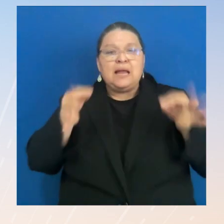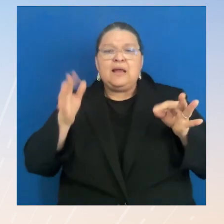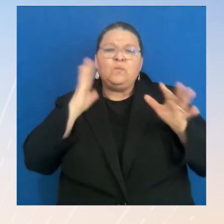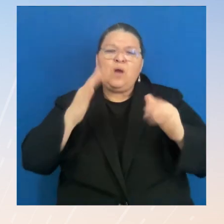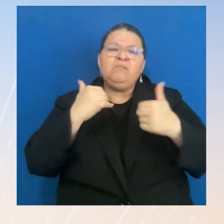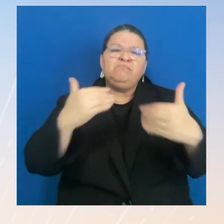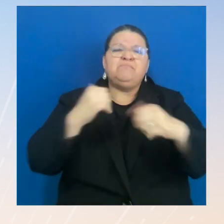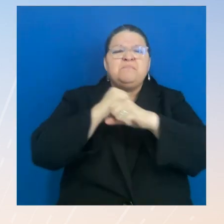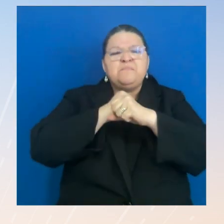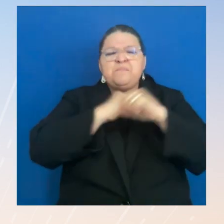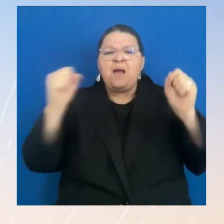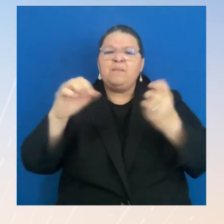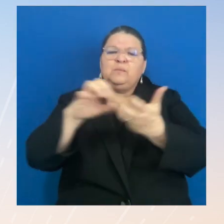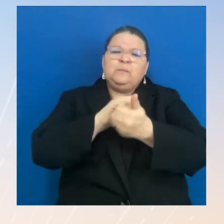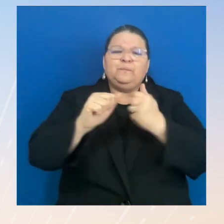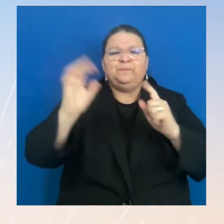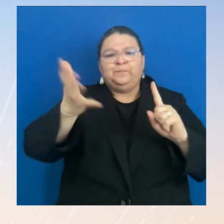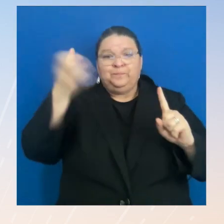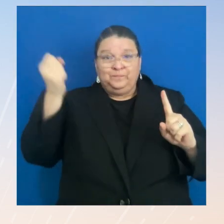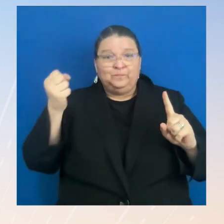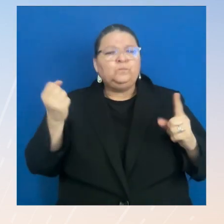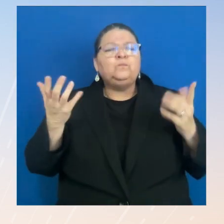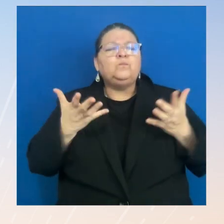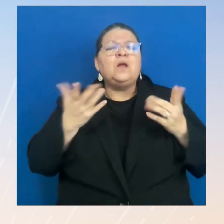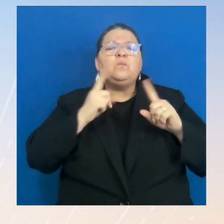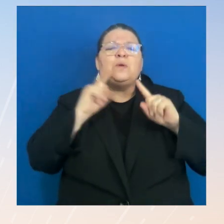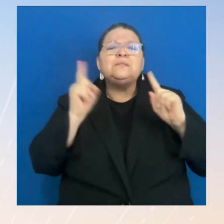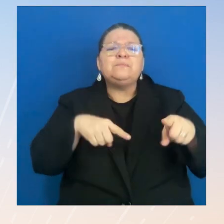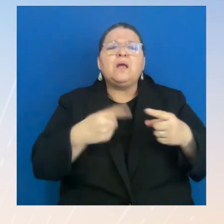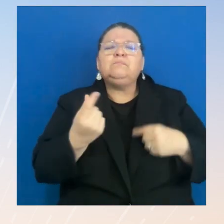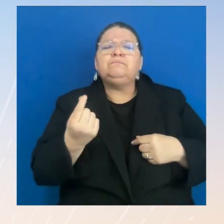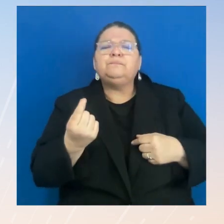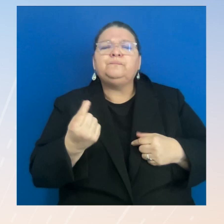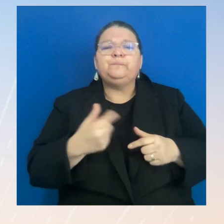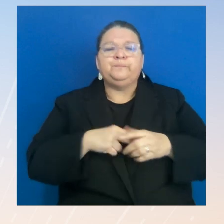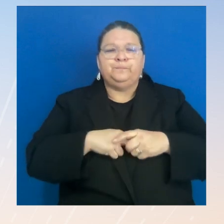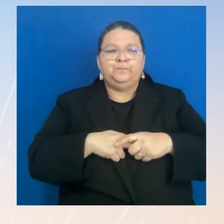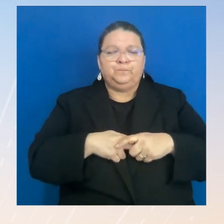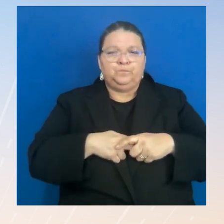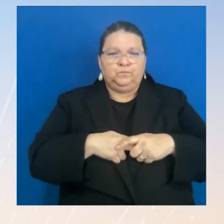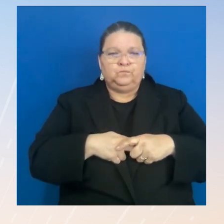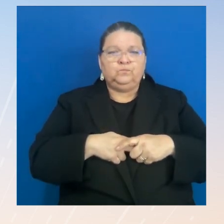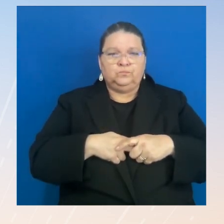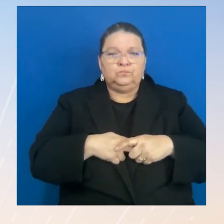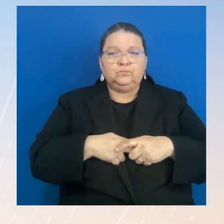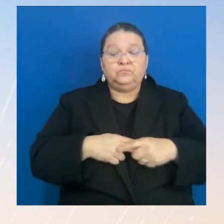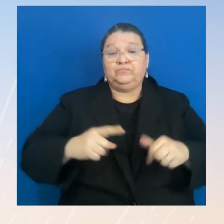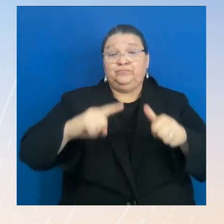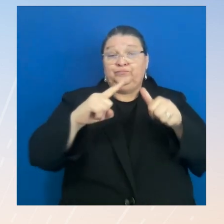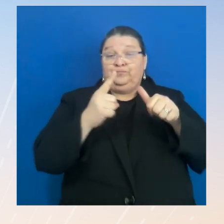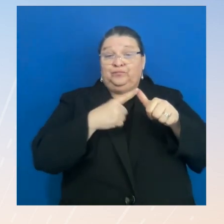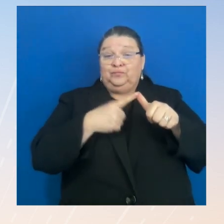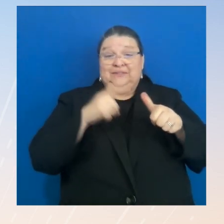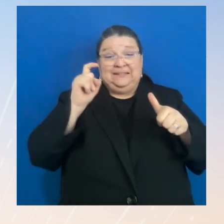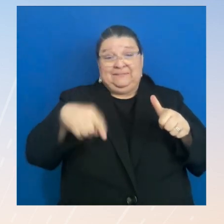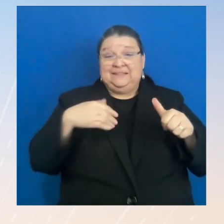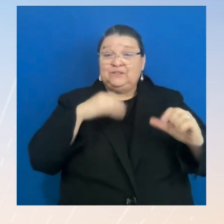Ms. Psaki: Well, again, typically, there is a conversation before you do a coordinated response. Right? But I would say, without getting into a hypothetical,